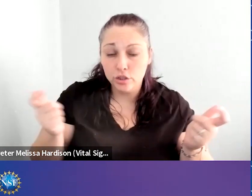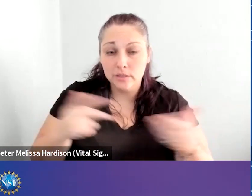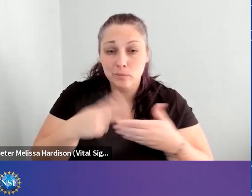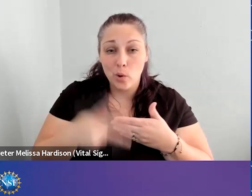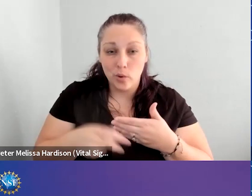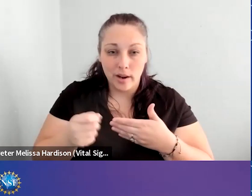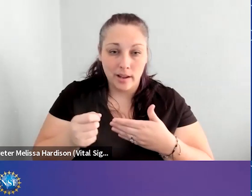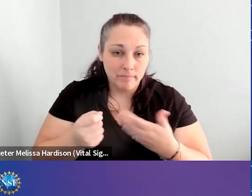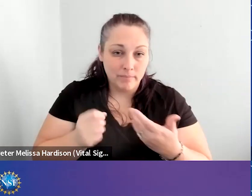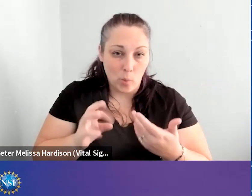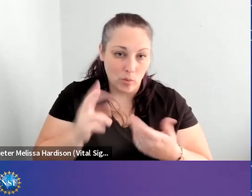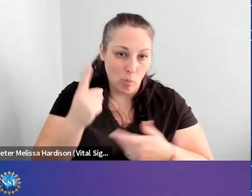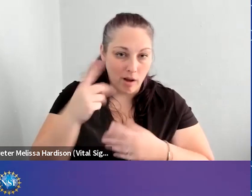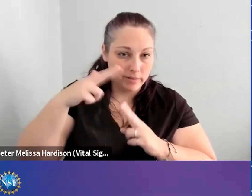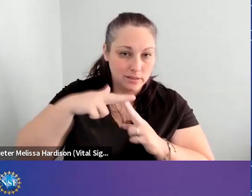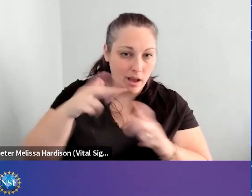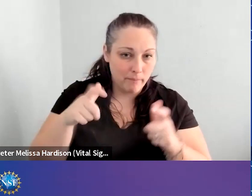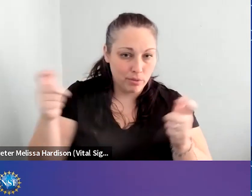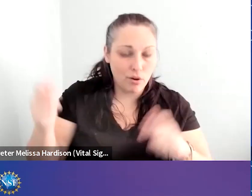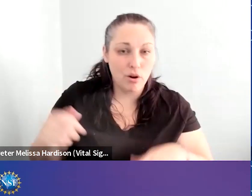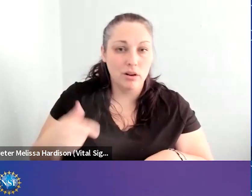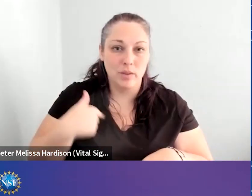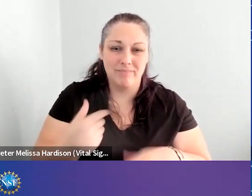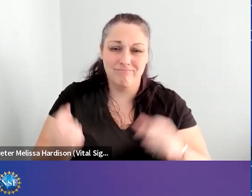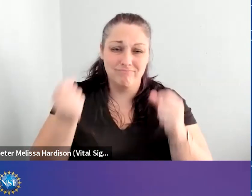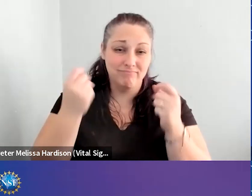And we have dozens of program officers.